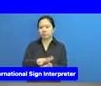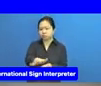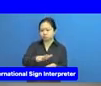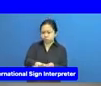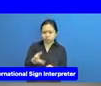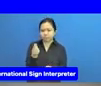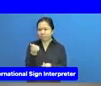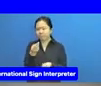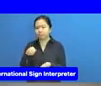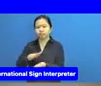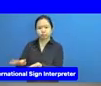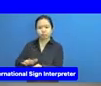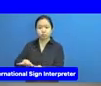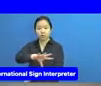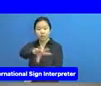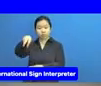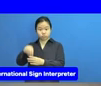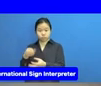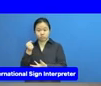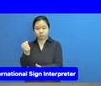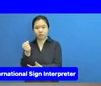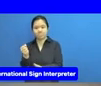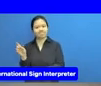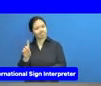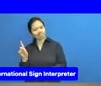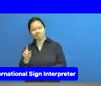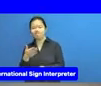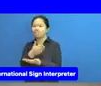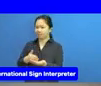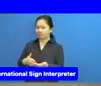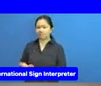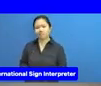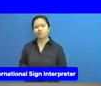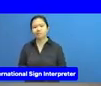and organizations legally based in one of the 40 Creative Europe countries.